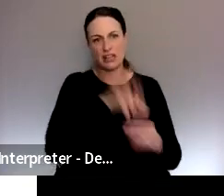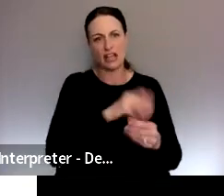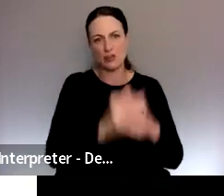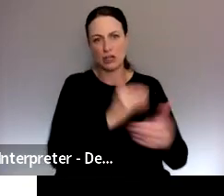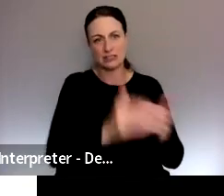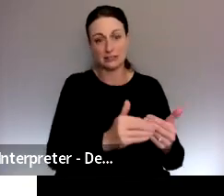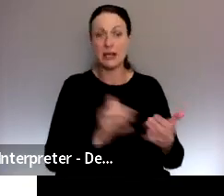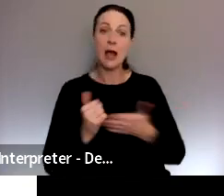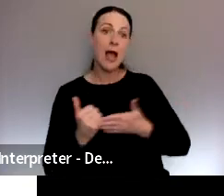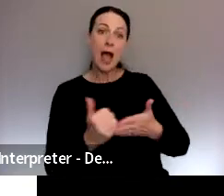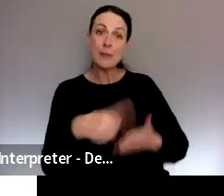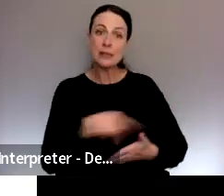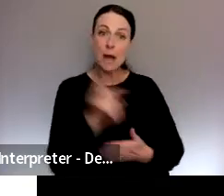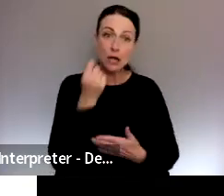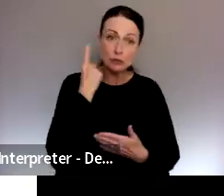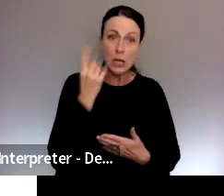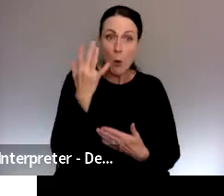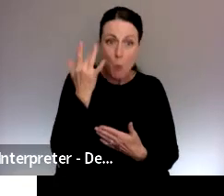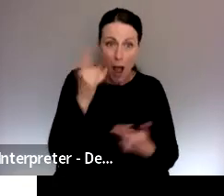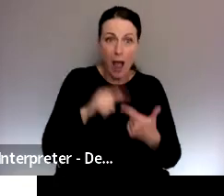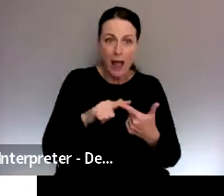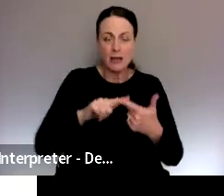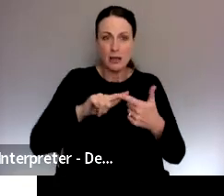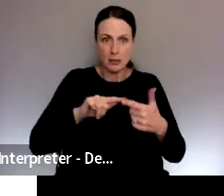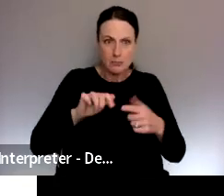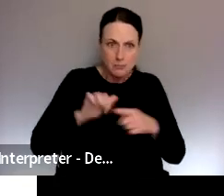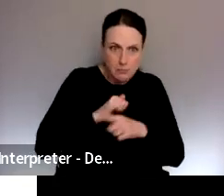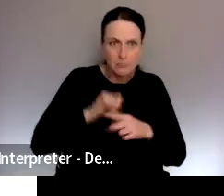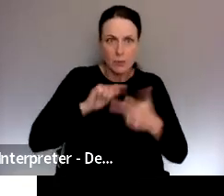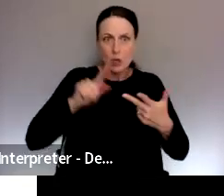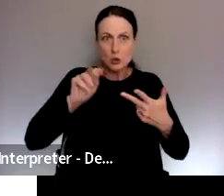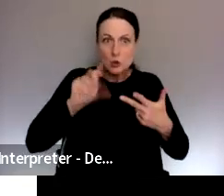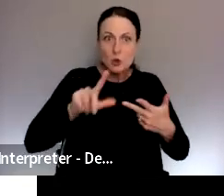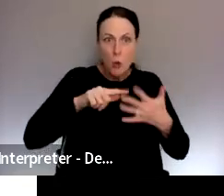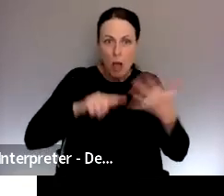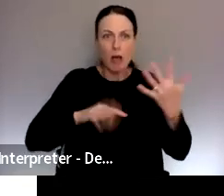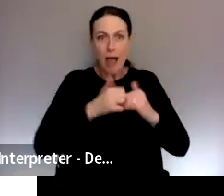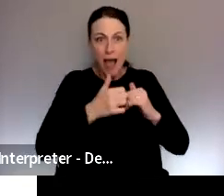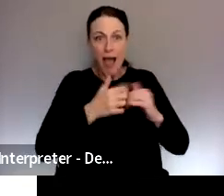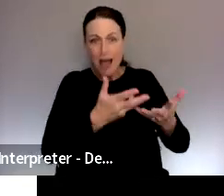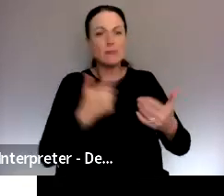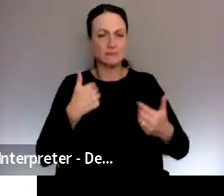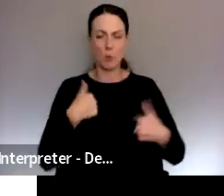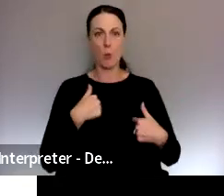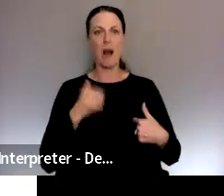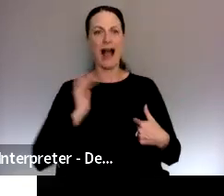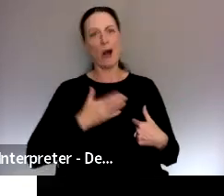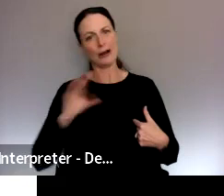Helping our teams understand the practices and tools to make visual designs accessible is part of what our company does.